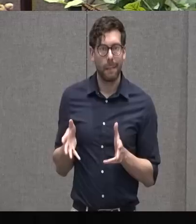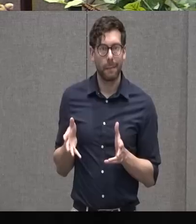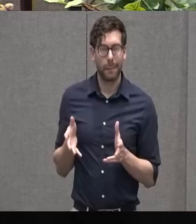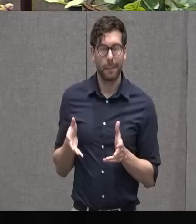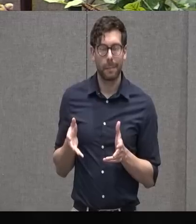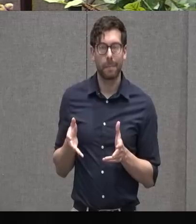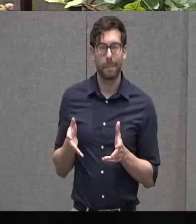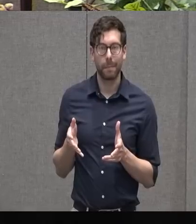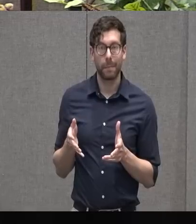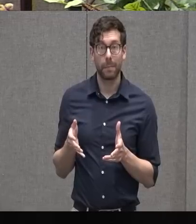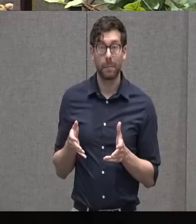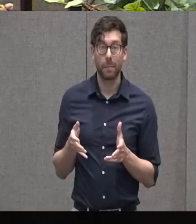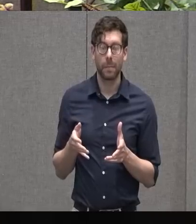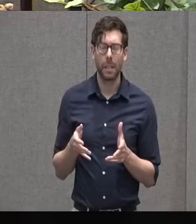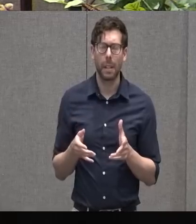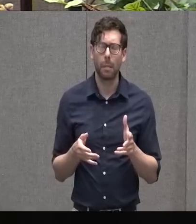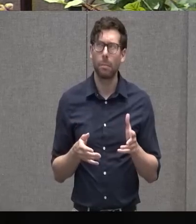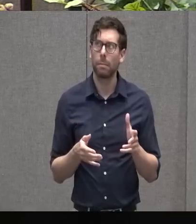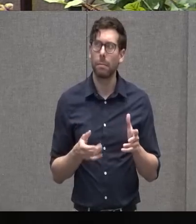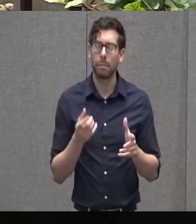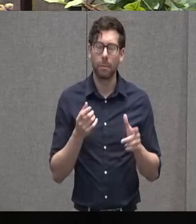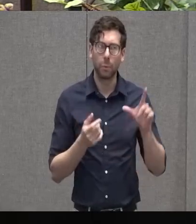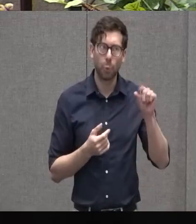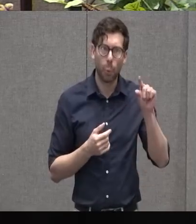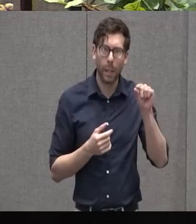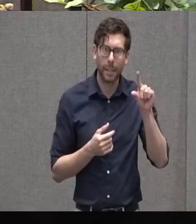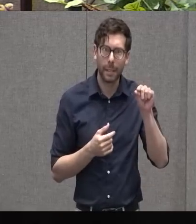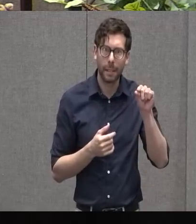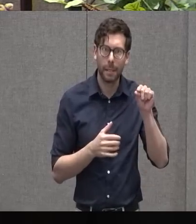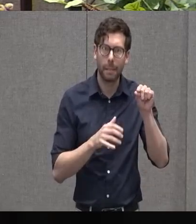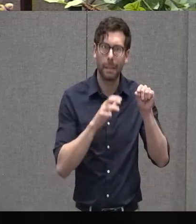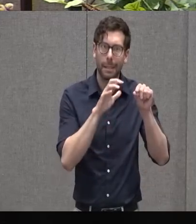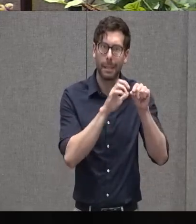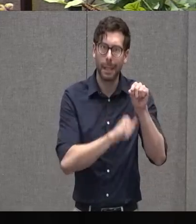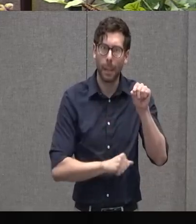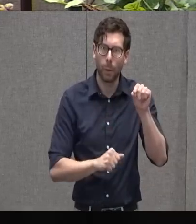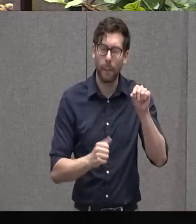20 take away five, 20, 19, 18, 17, 16, 15.